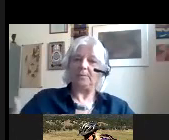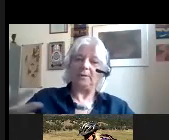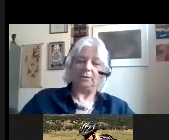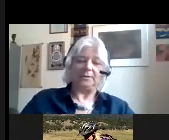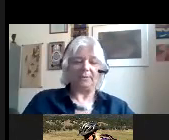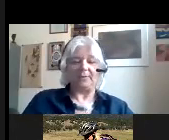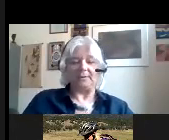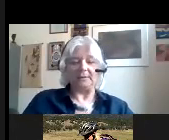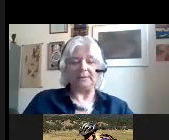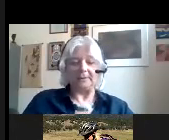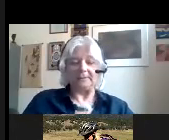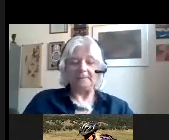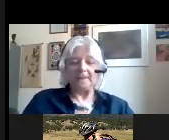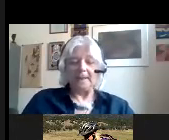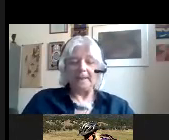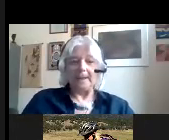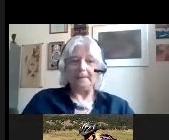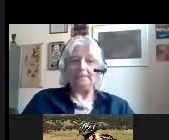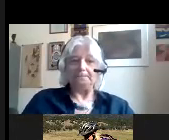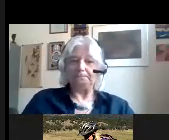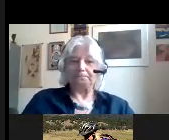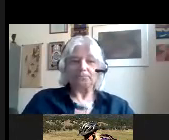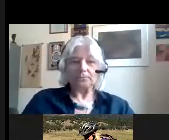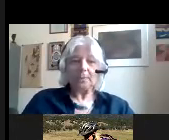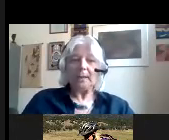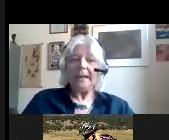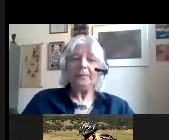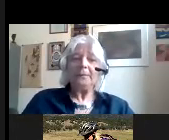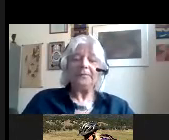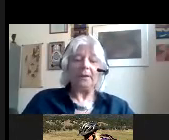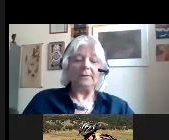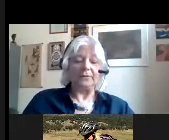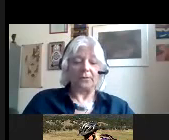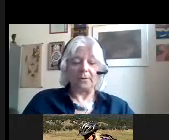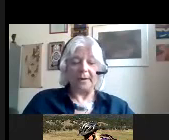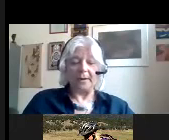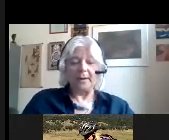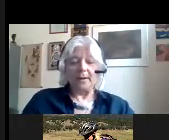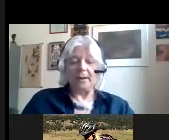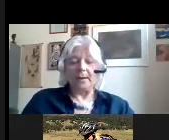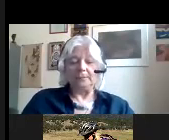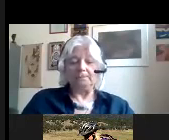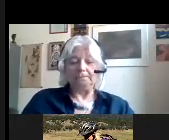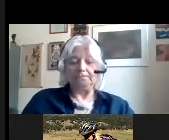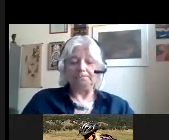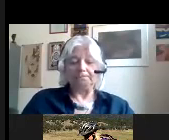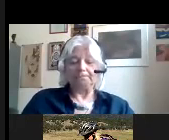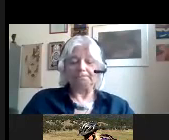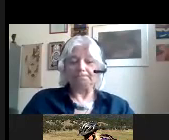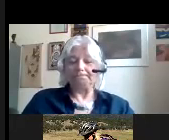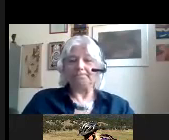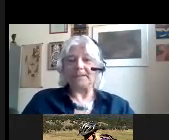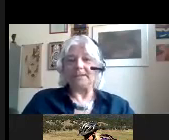use that reflecting skill and help them tell their story.